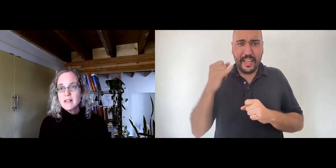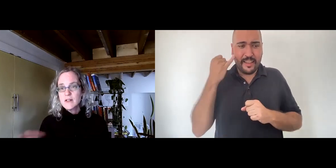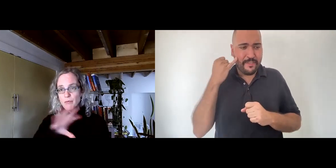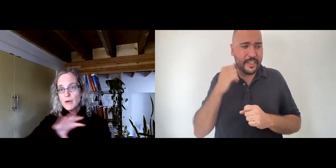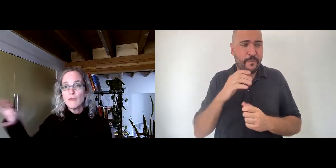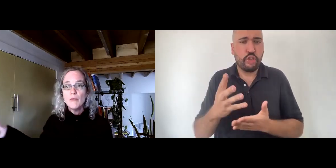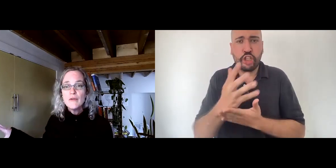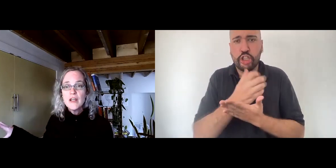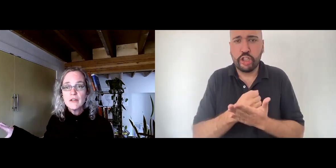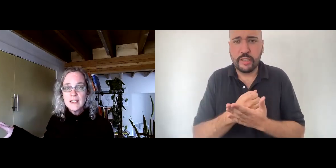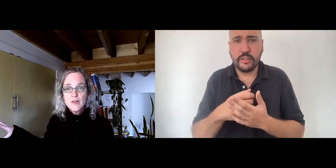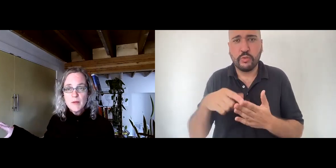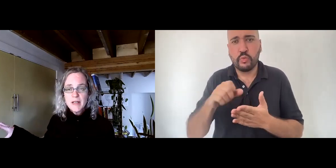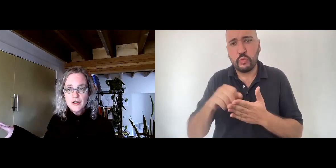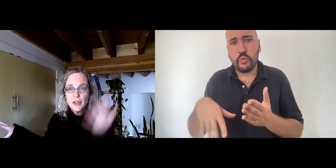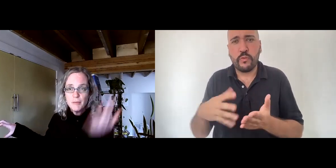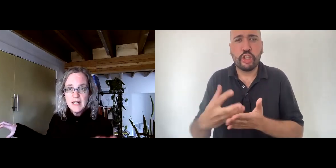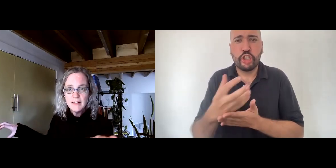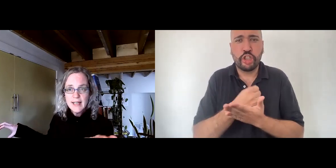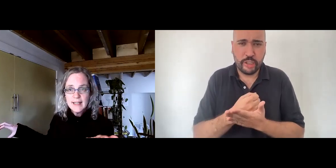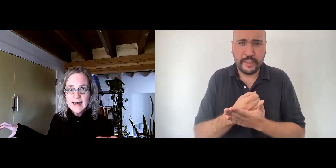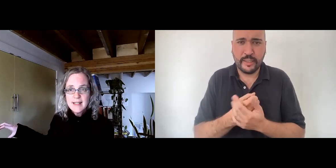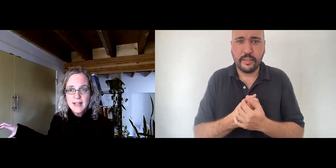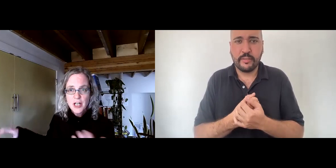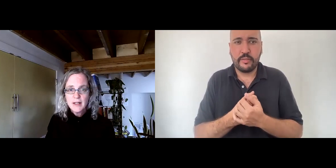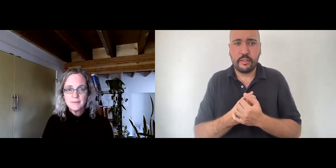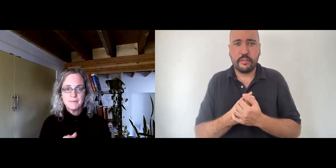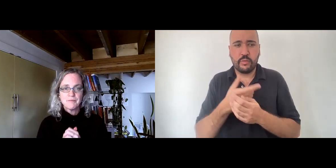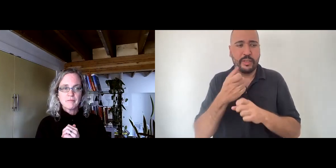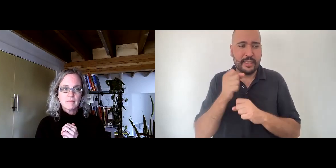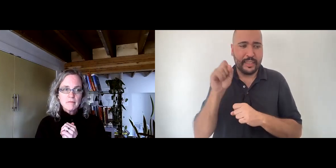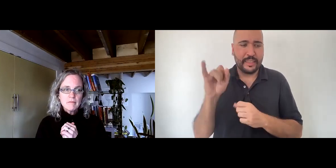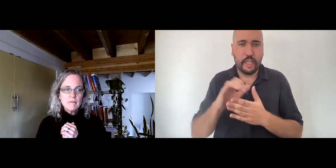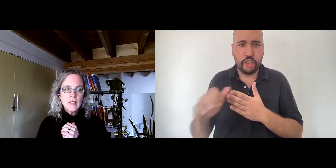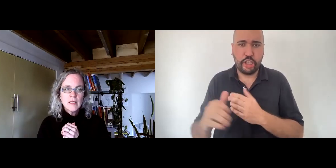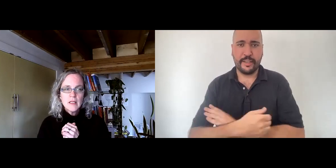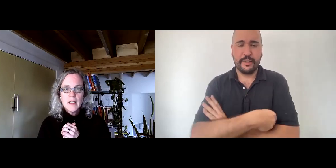So if we remove the earnings from the picture, you'd be getting an SSI check.